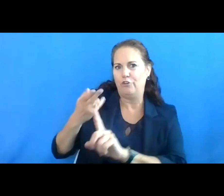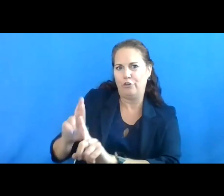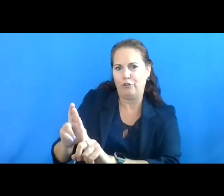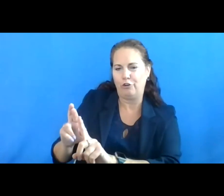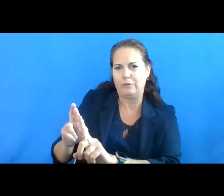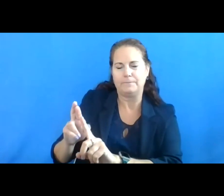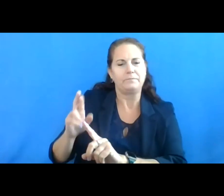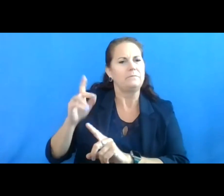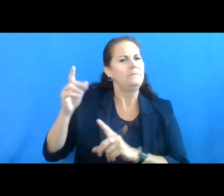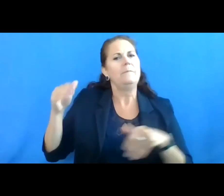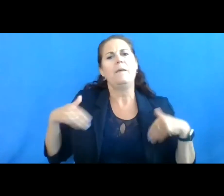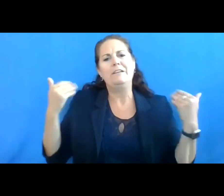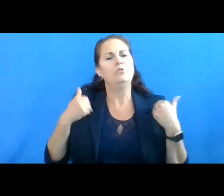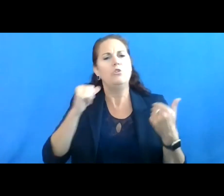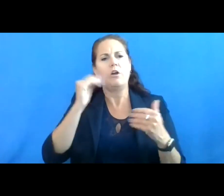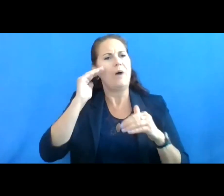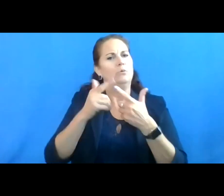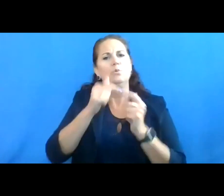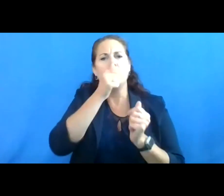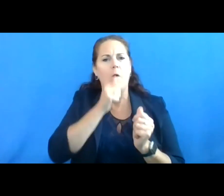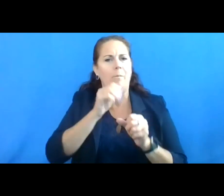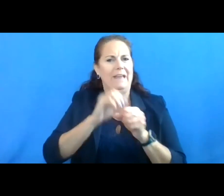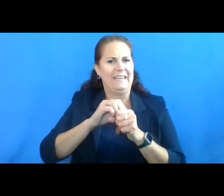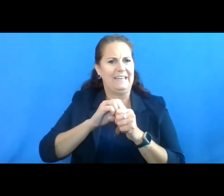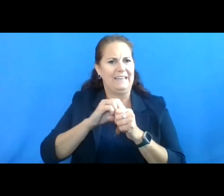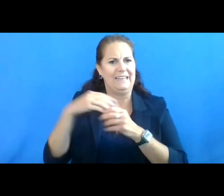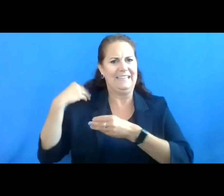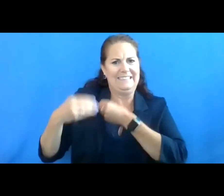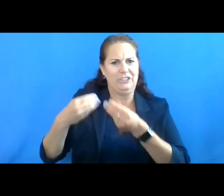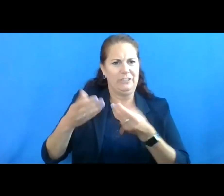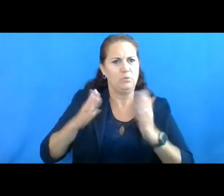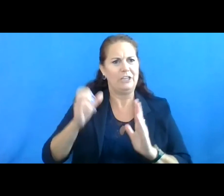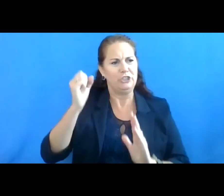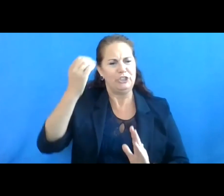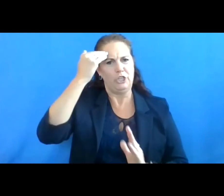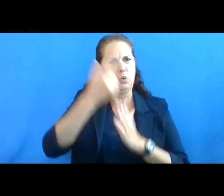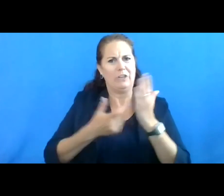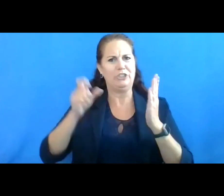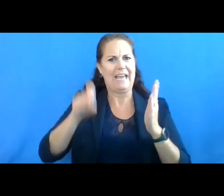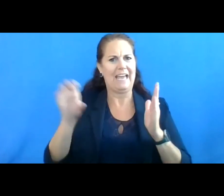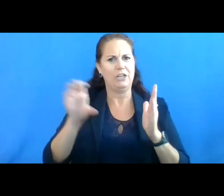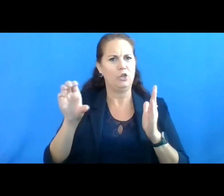cope in an Indigeous way, she knew innately what she had to do and she just kept nudging